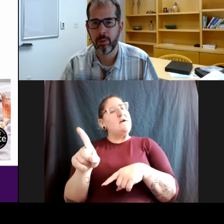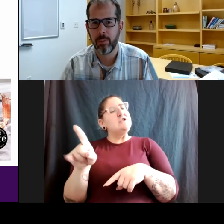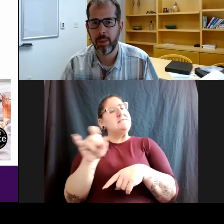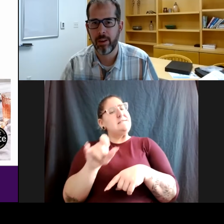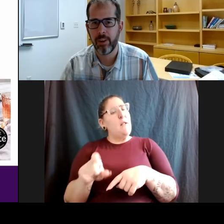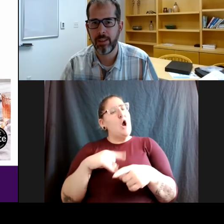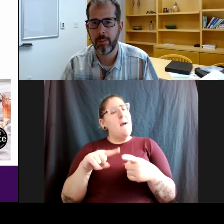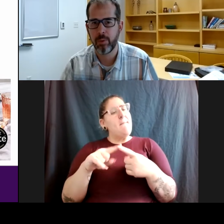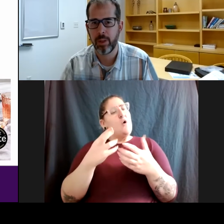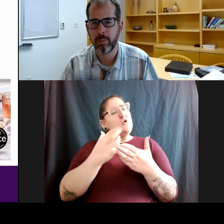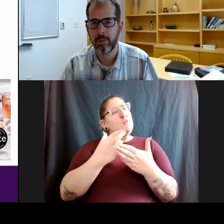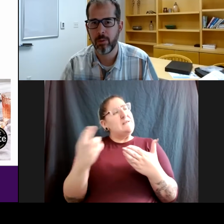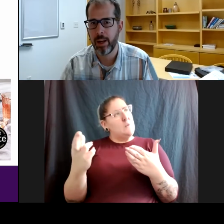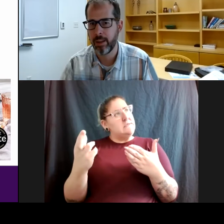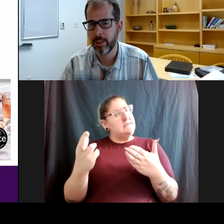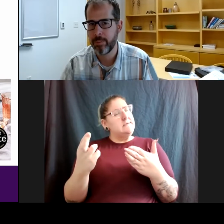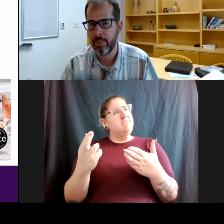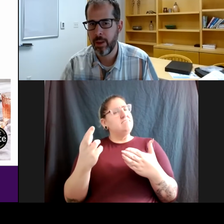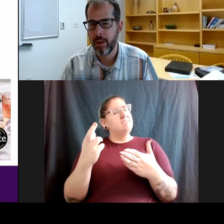asked where they could find James Williams' writings?